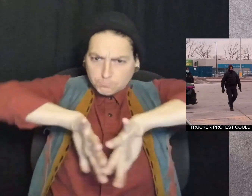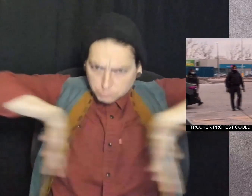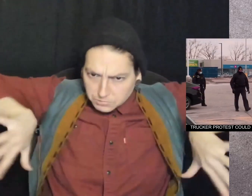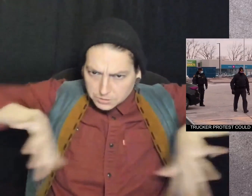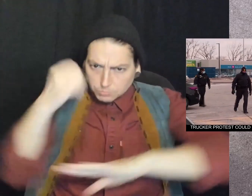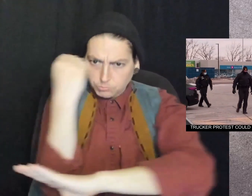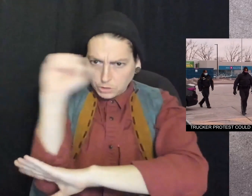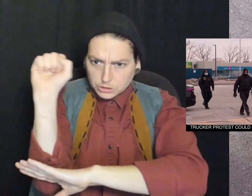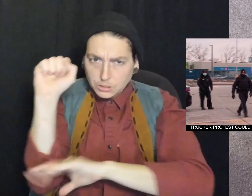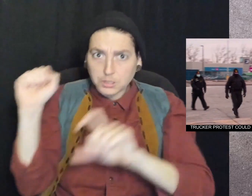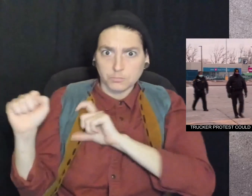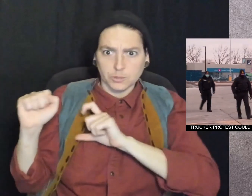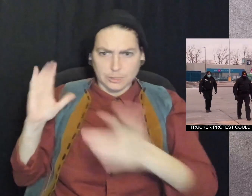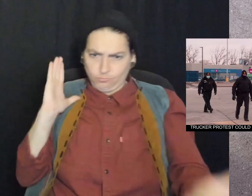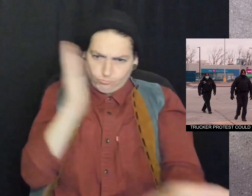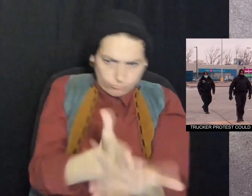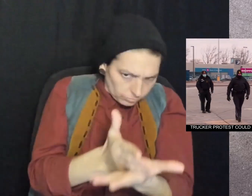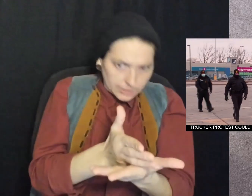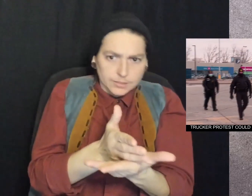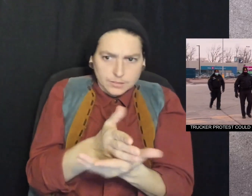there has been some progress in breaking up the protest